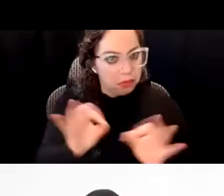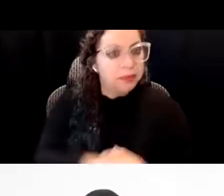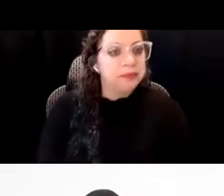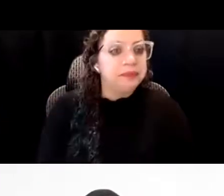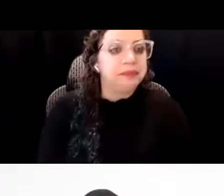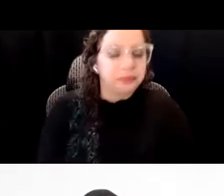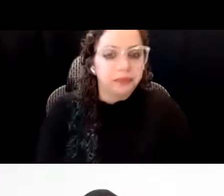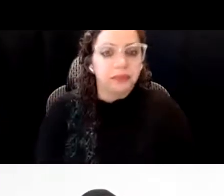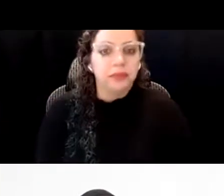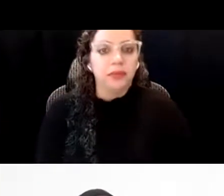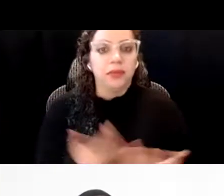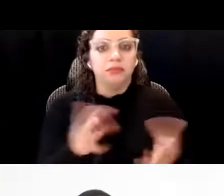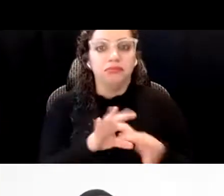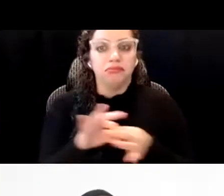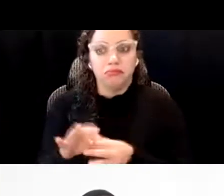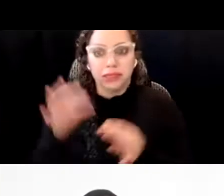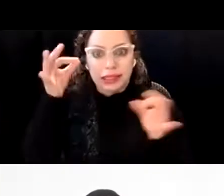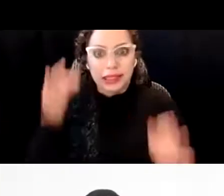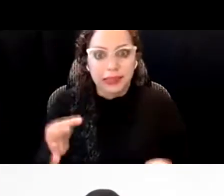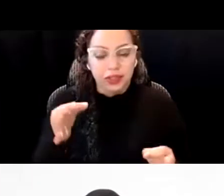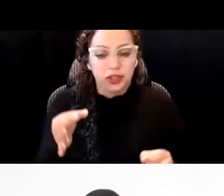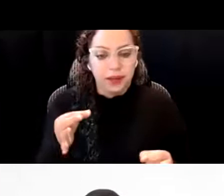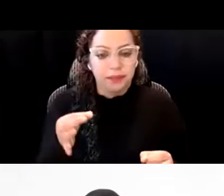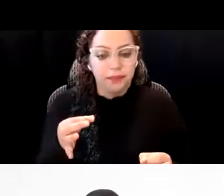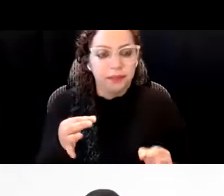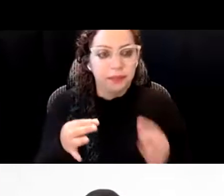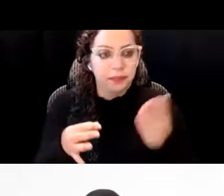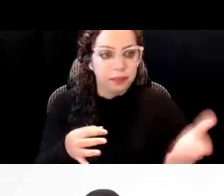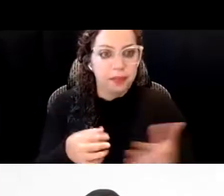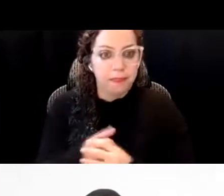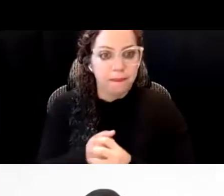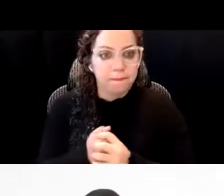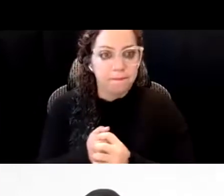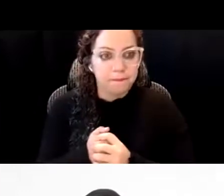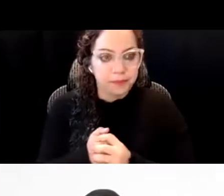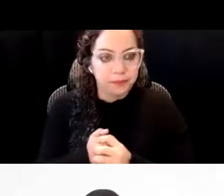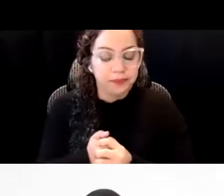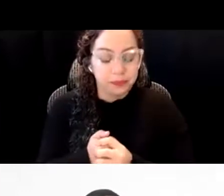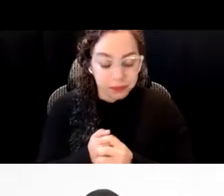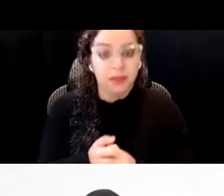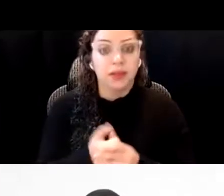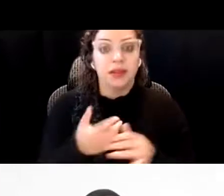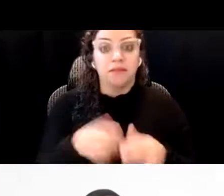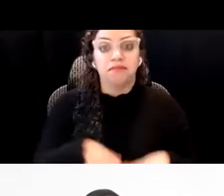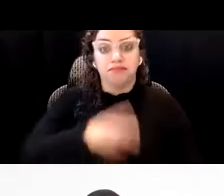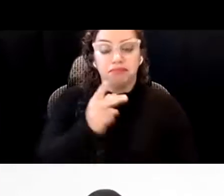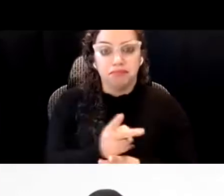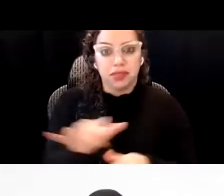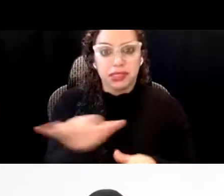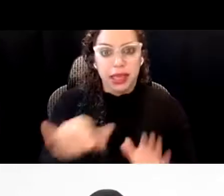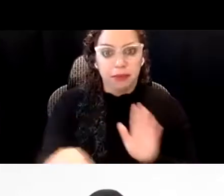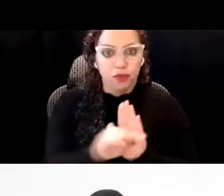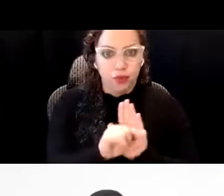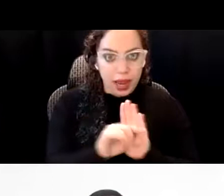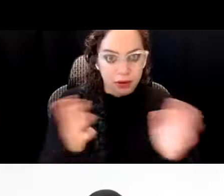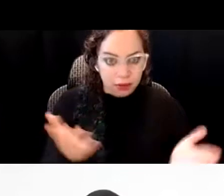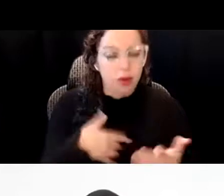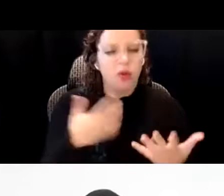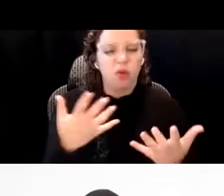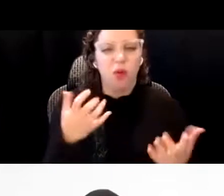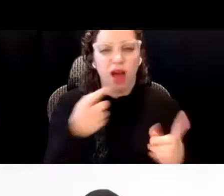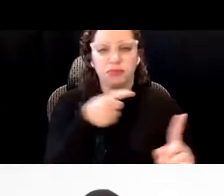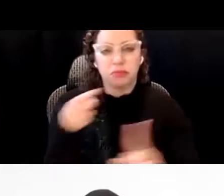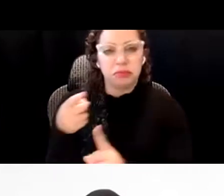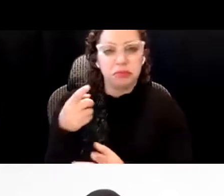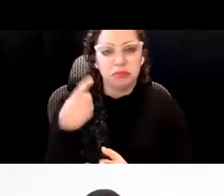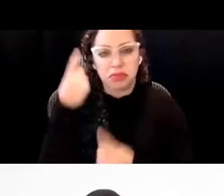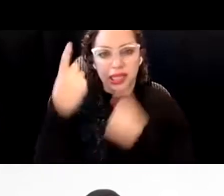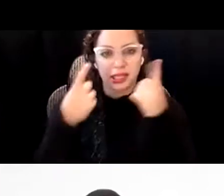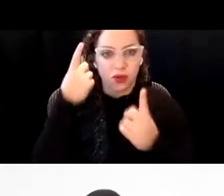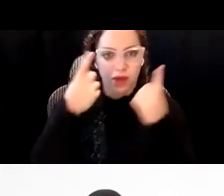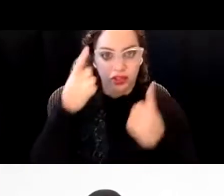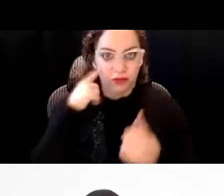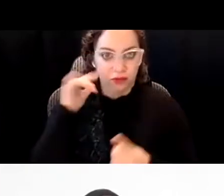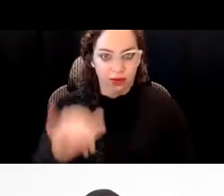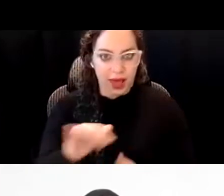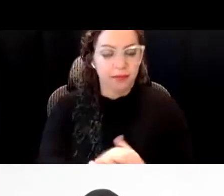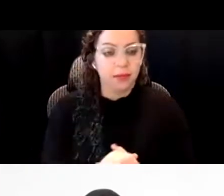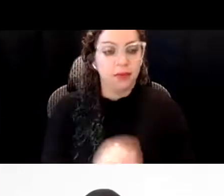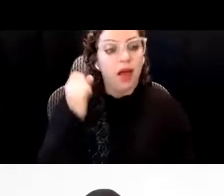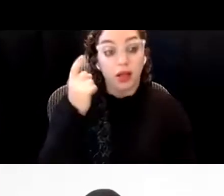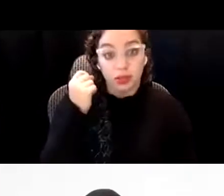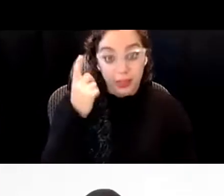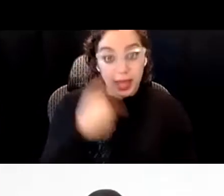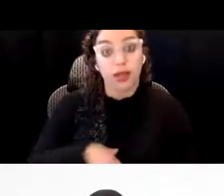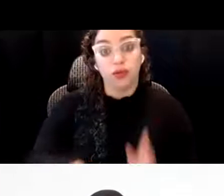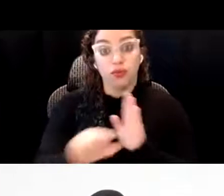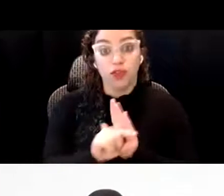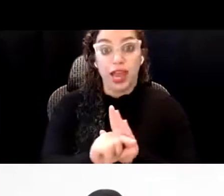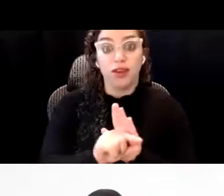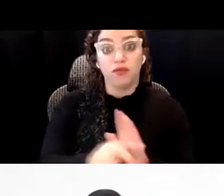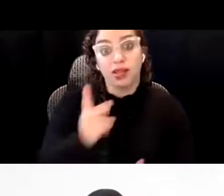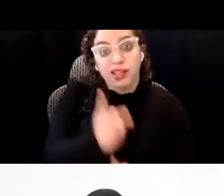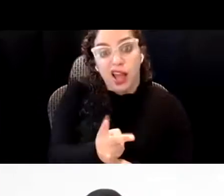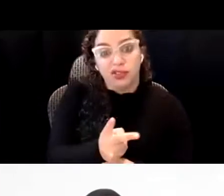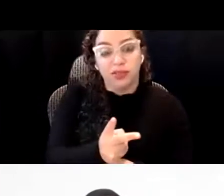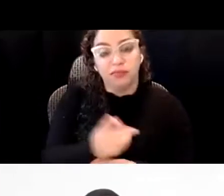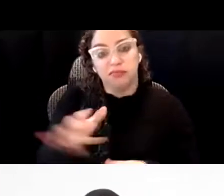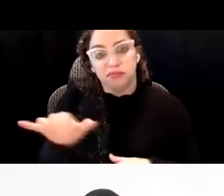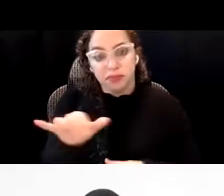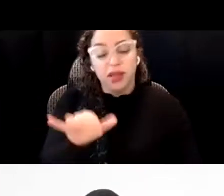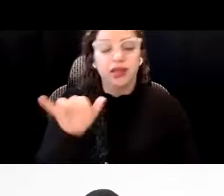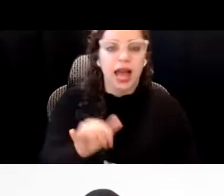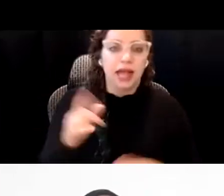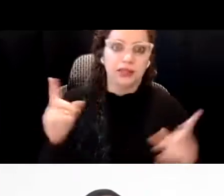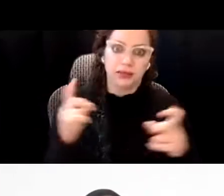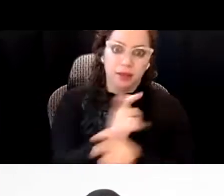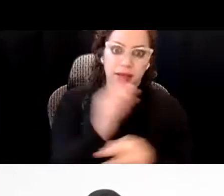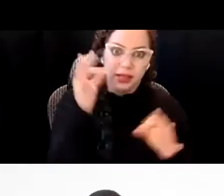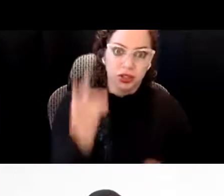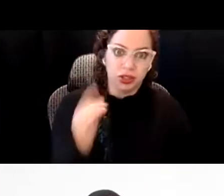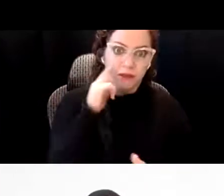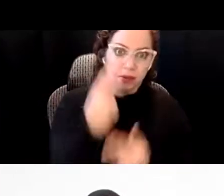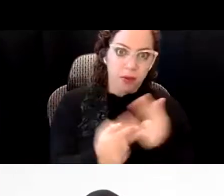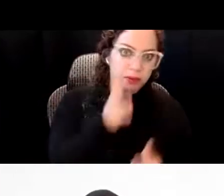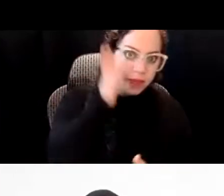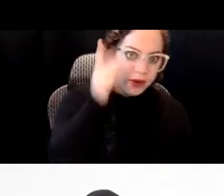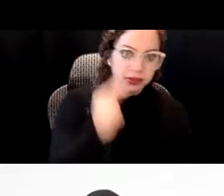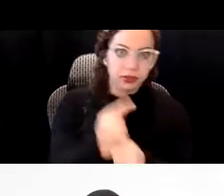So regarding the decision of um, retaining a student, we just wanted to provide some points of consideration. We understand that grade retention is a complicated decision for parents or guardians or students who have reached 18.